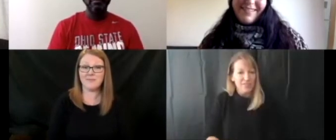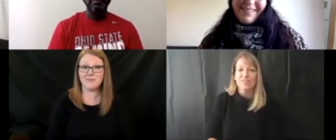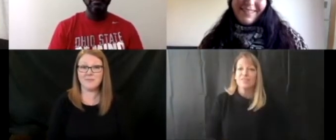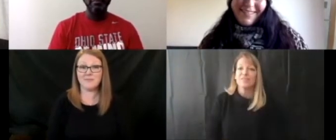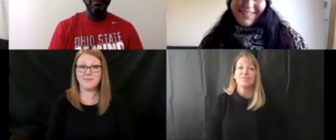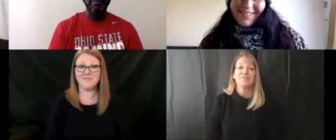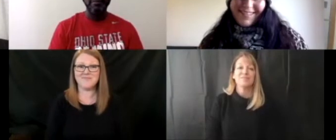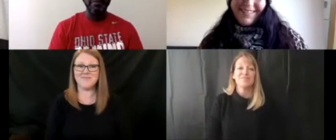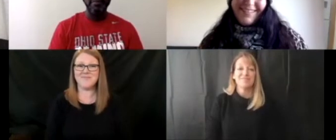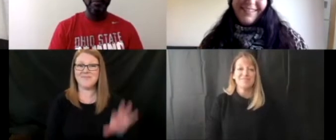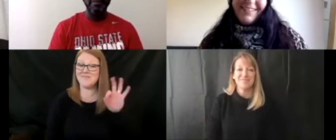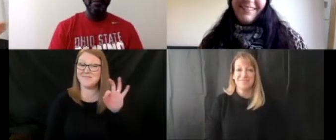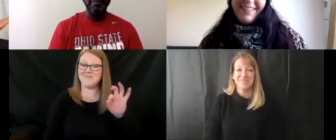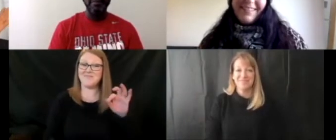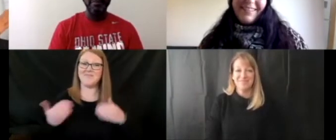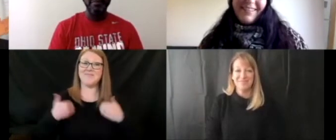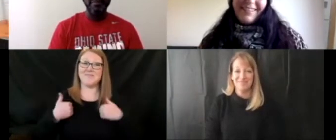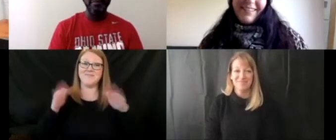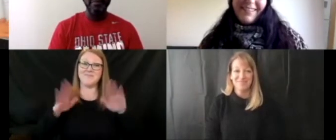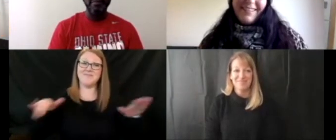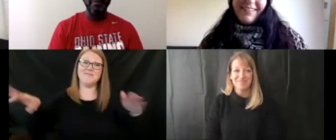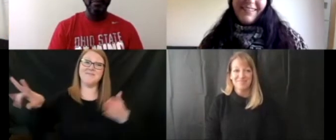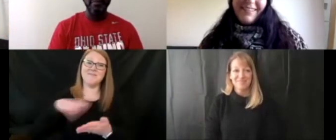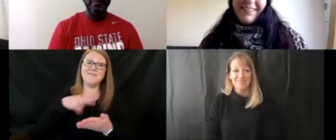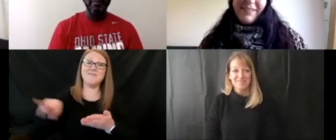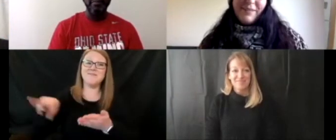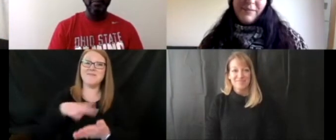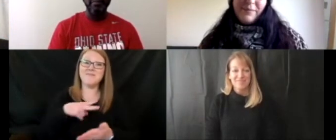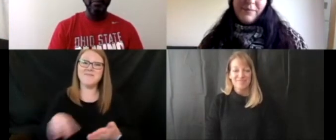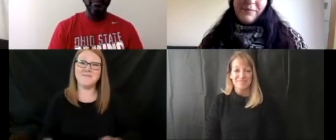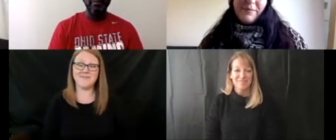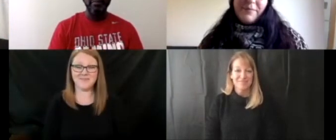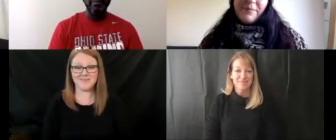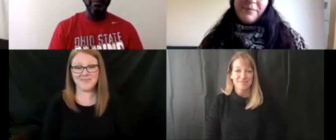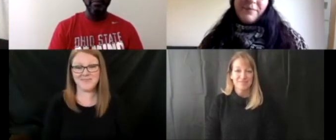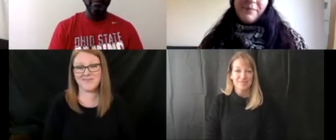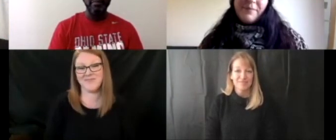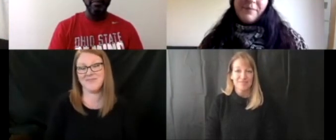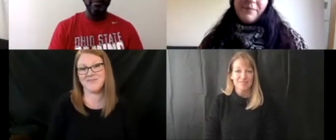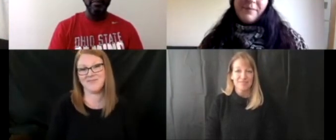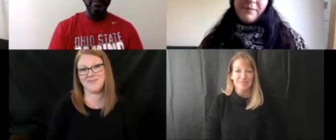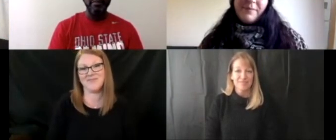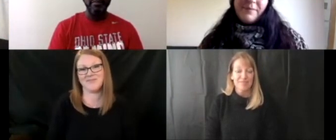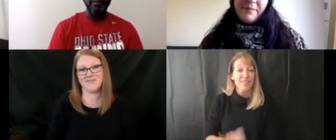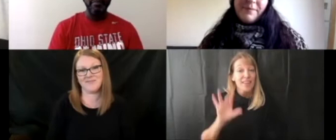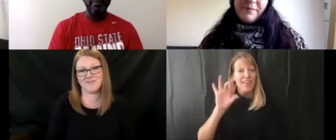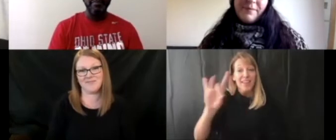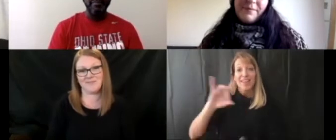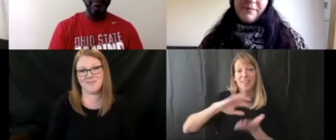nine preschoolers dancing eight braillers brailling